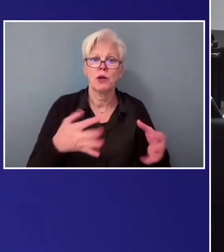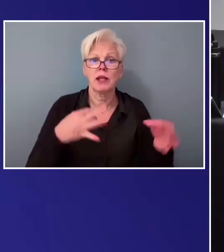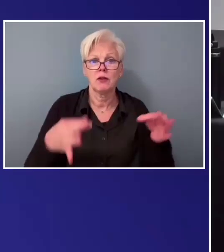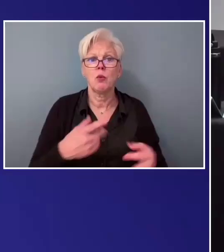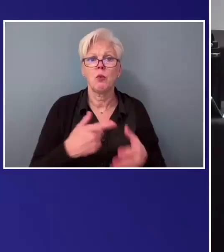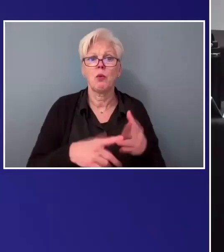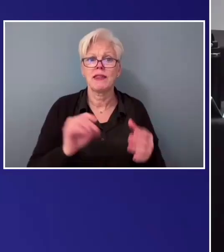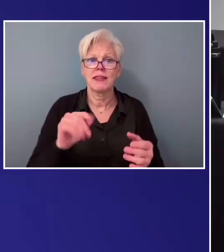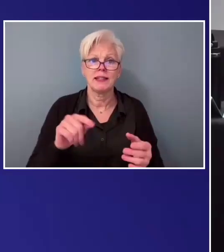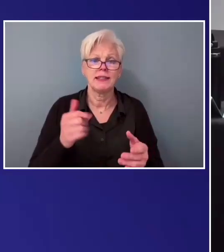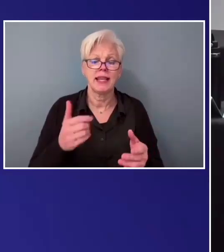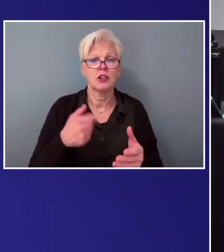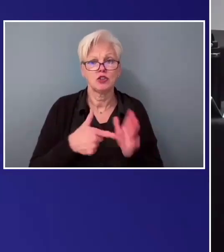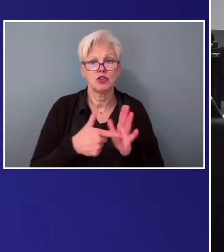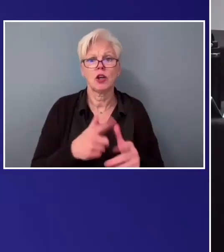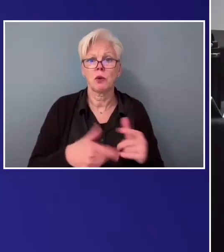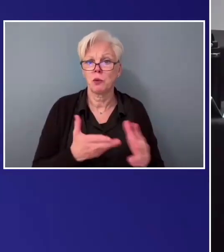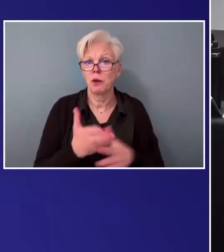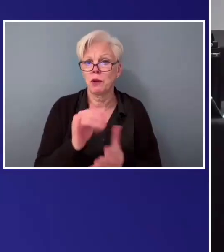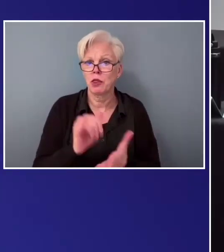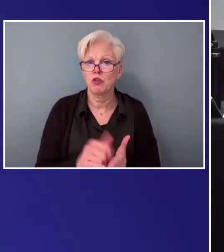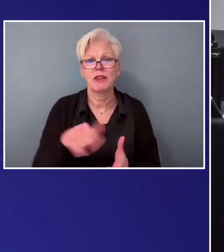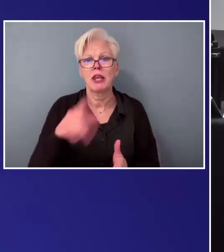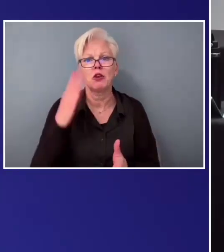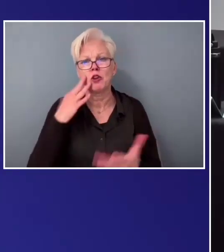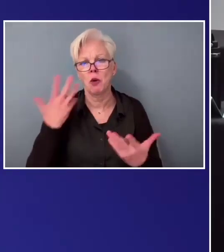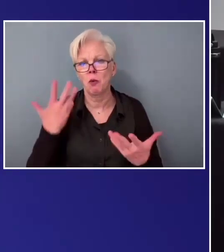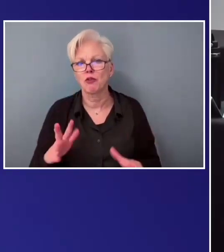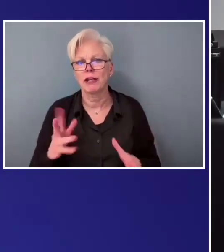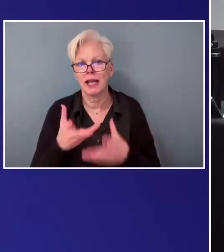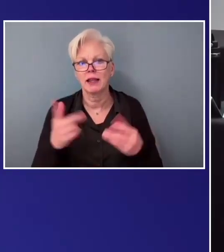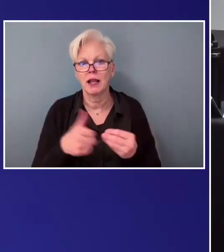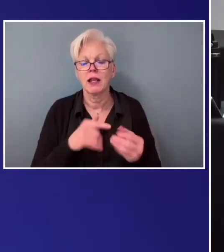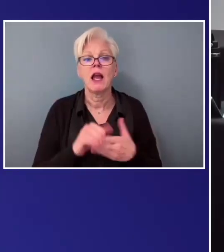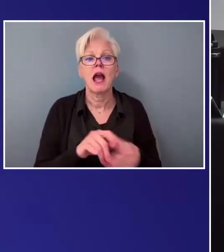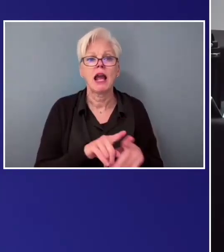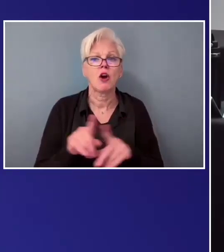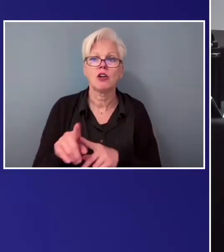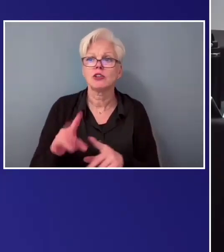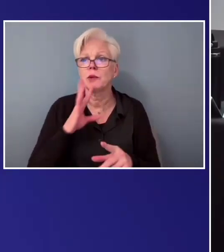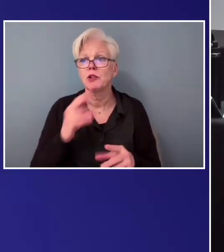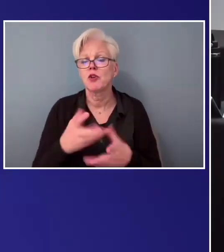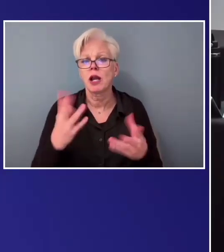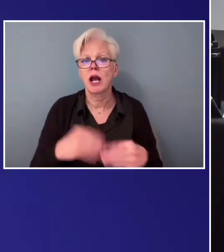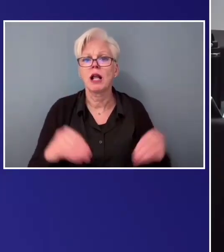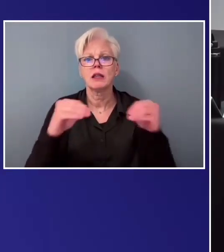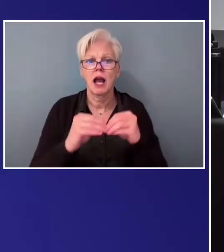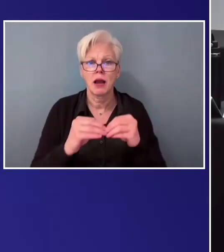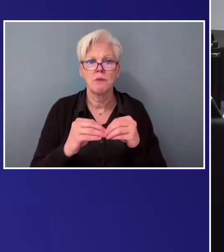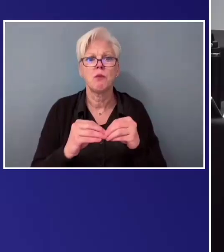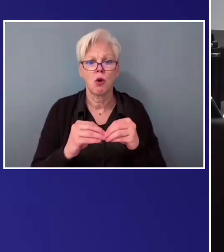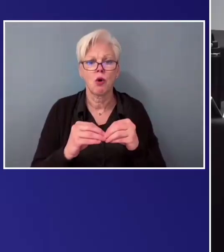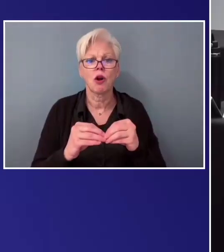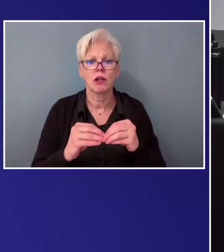when we went through that, and you guys know already quite a bit about that and we'll also talk a lot more -- Jason Delisle, our chief economist,